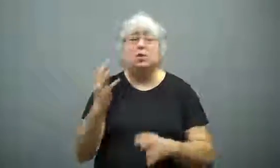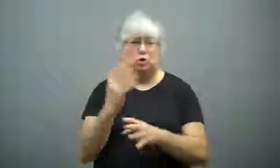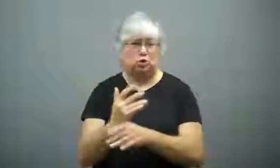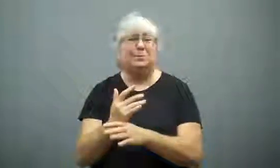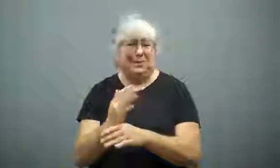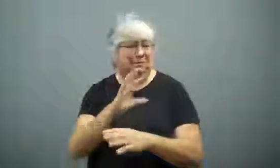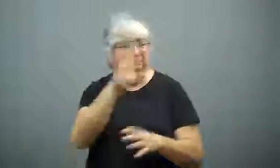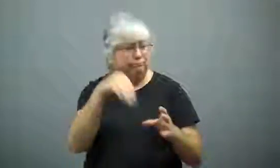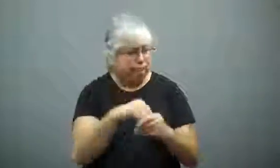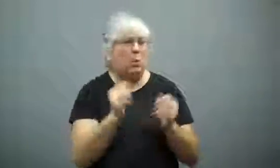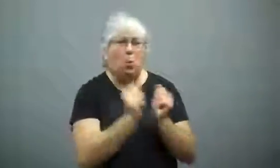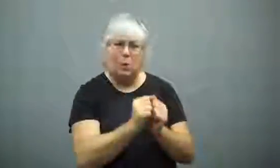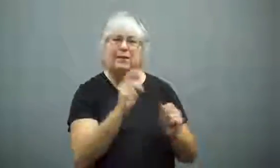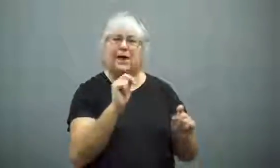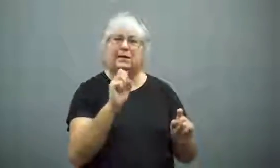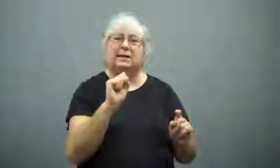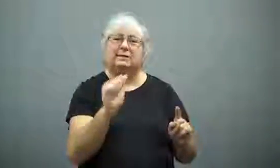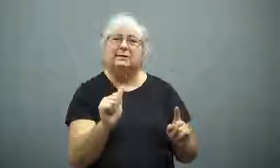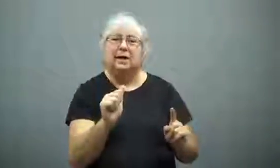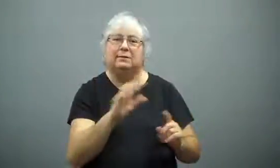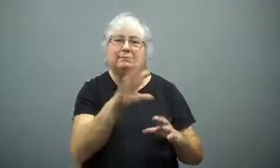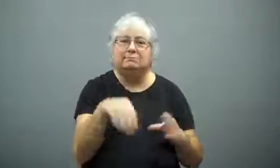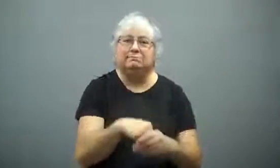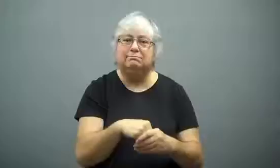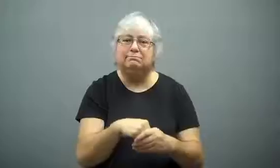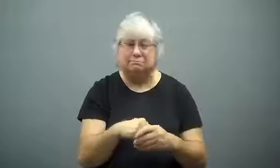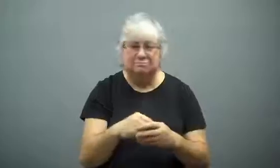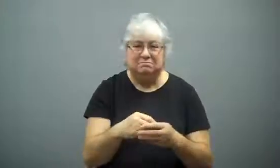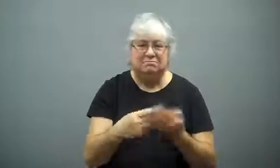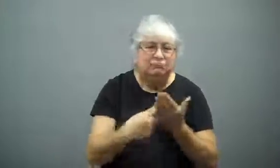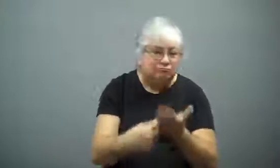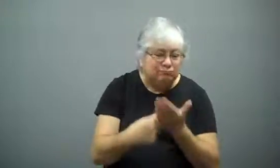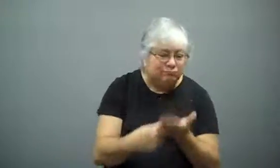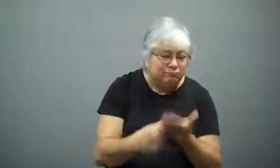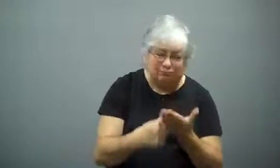Germany collaborated with the NSA